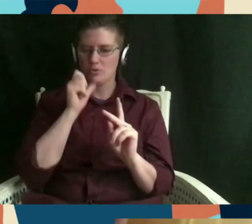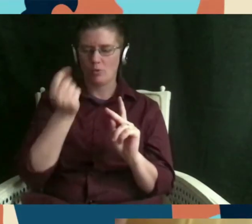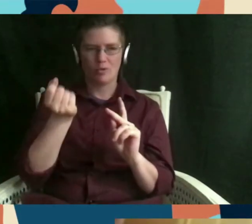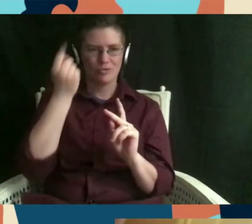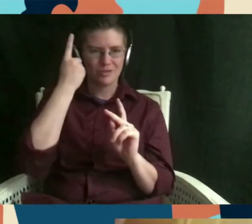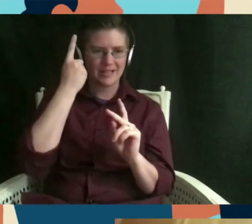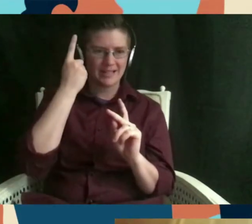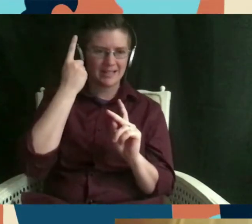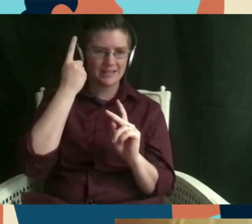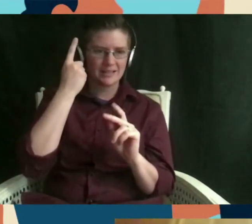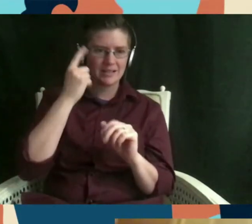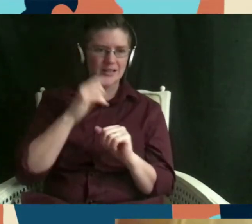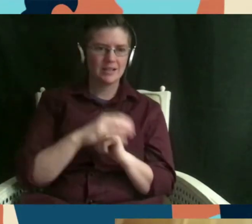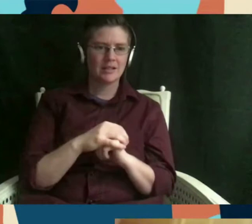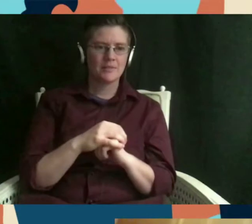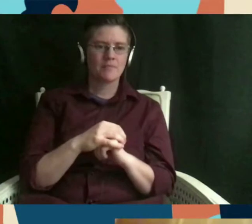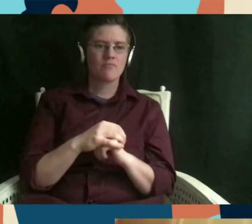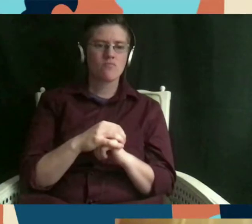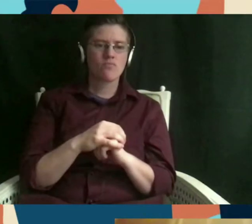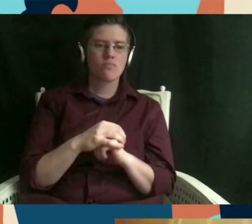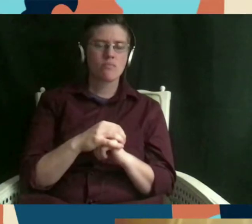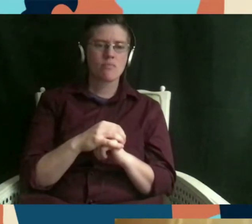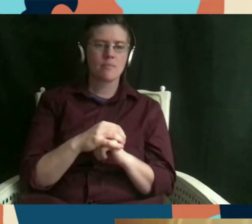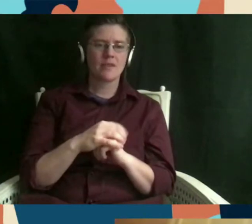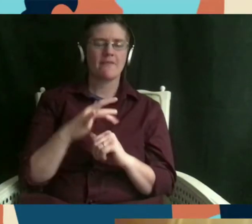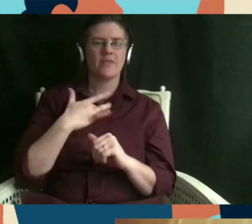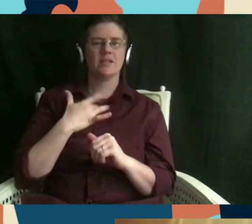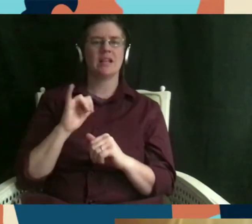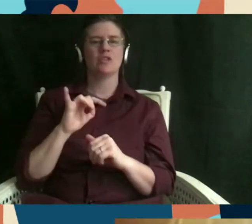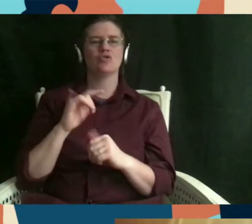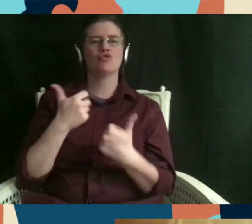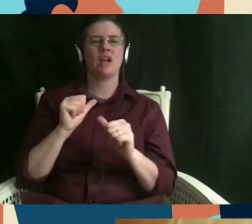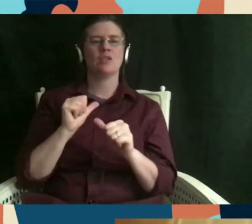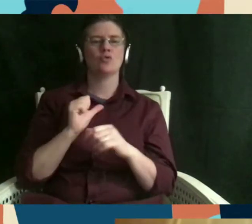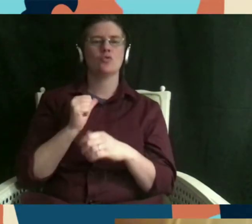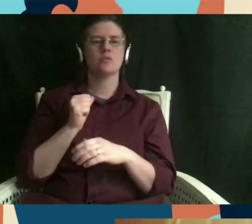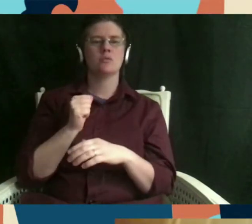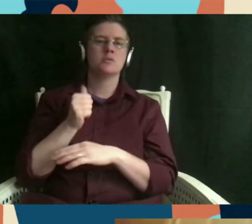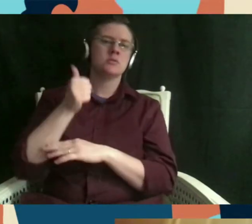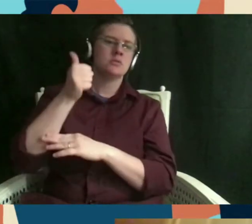i'm trying someone trying to put me in a box and someone just trying to keep me out of being